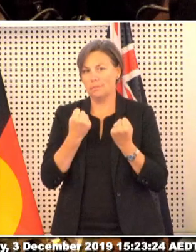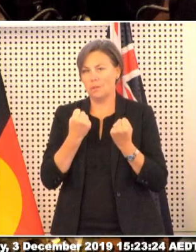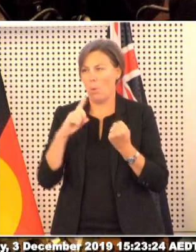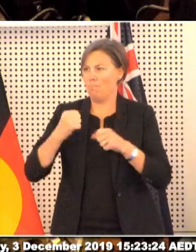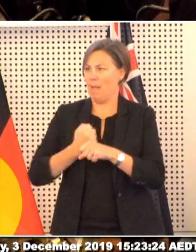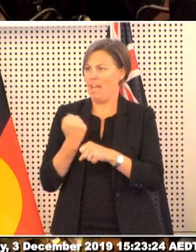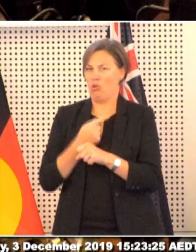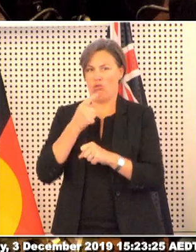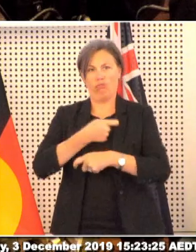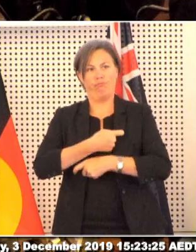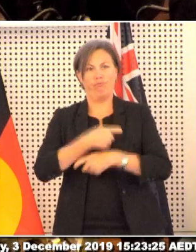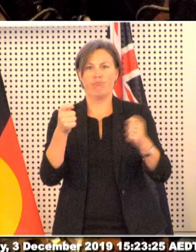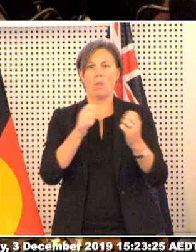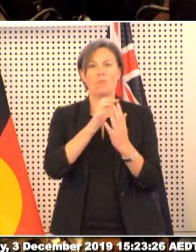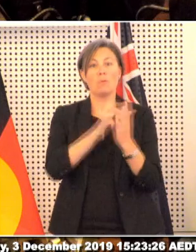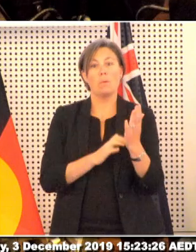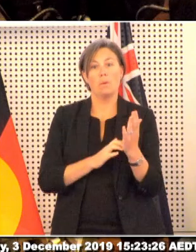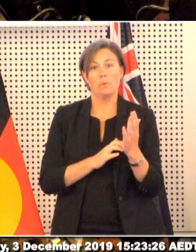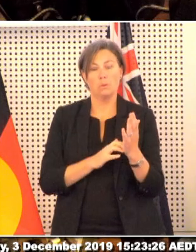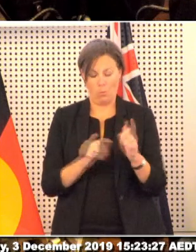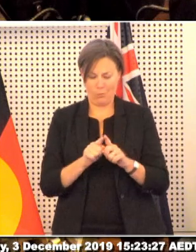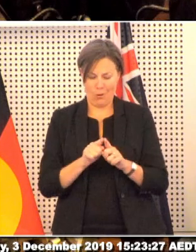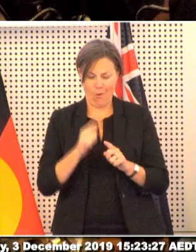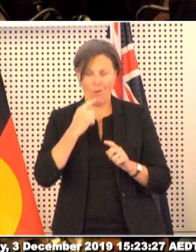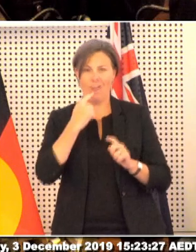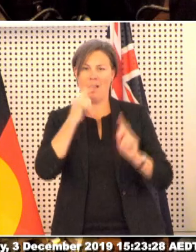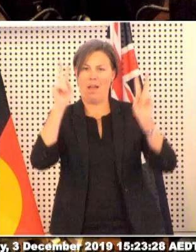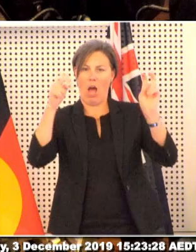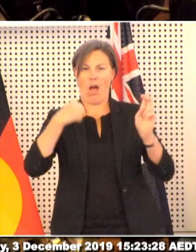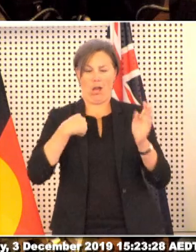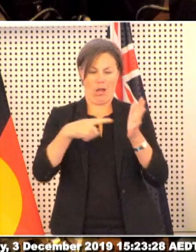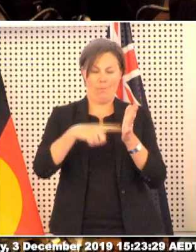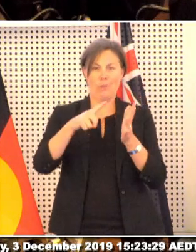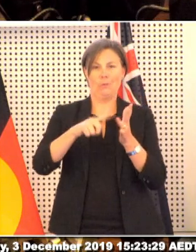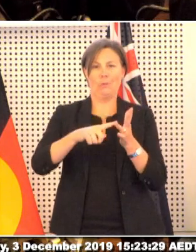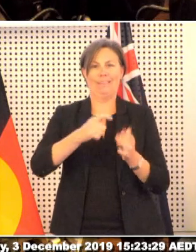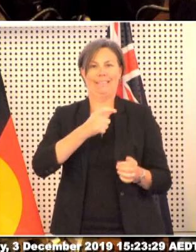And also just its title, I’m Too Scared to Come Out of My Room, rather suggests that